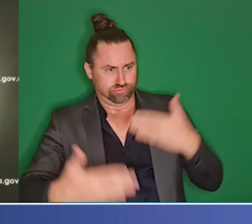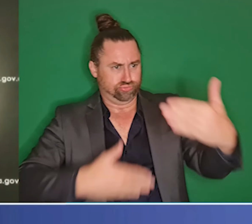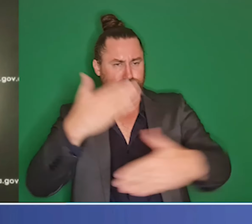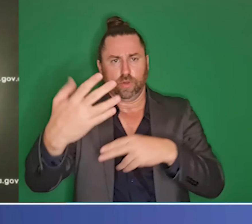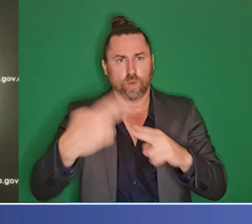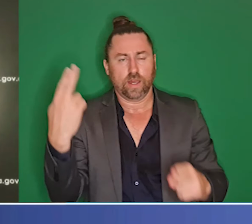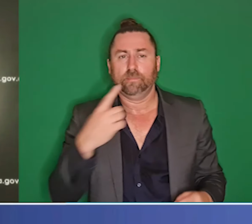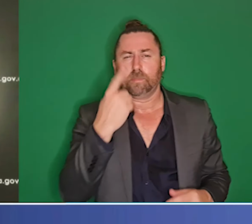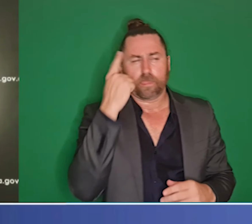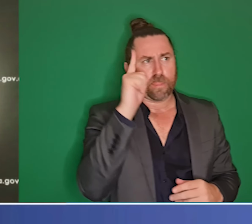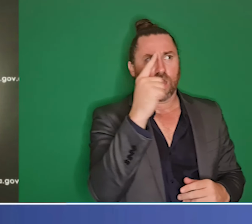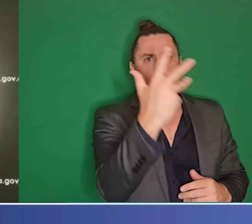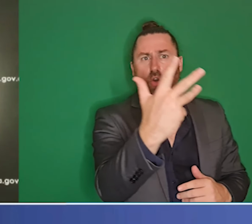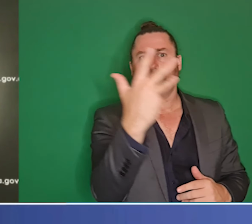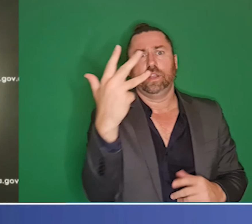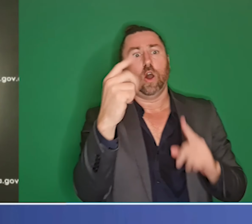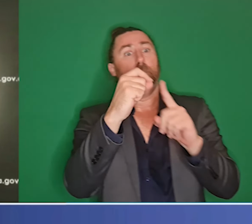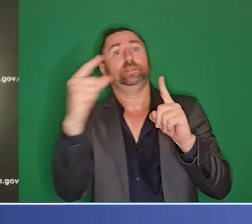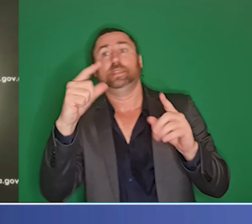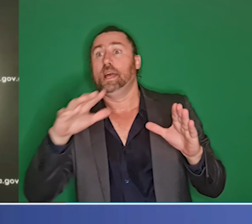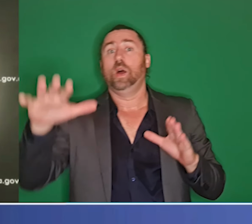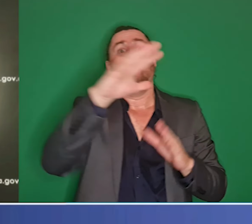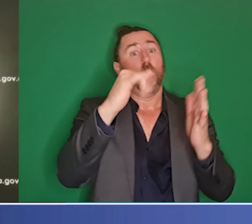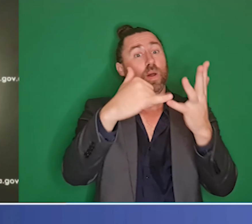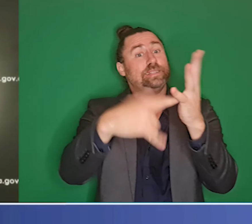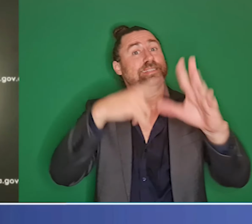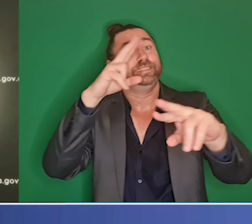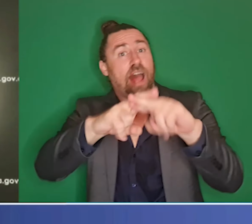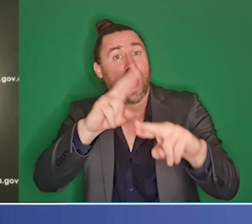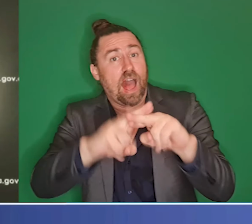over 99% of aged care staff are vaccinated.